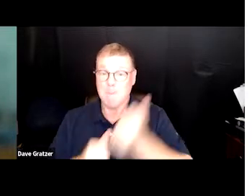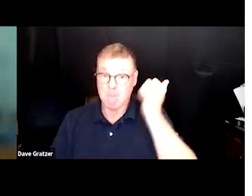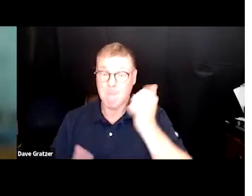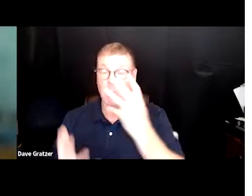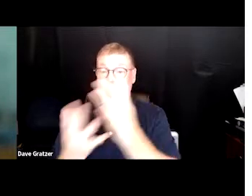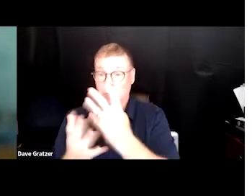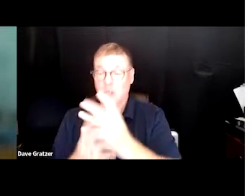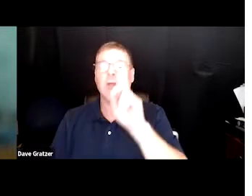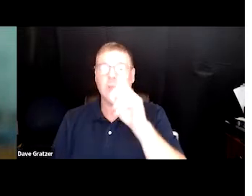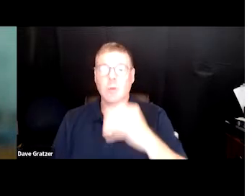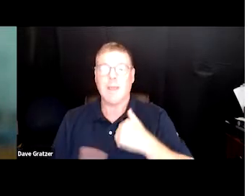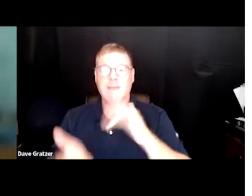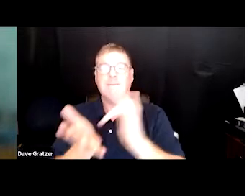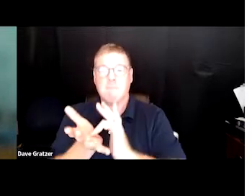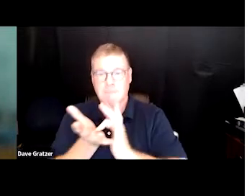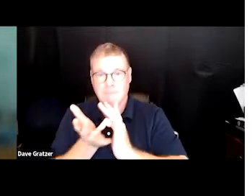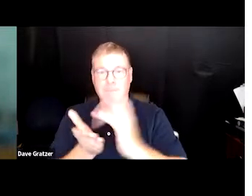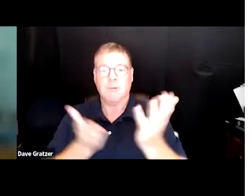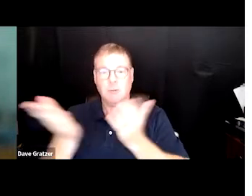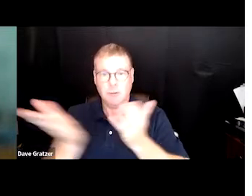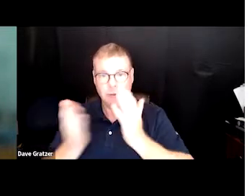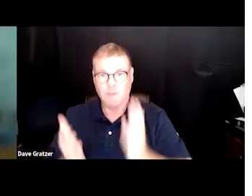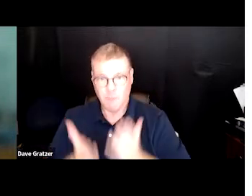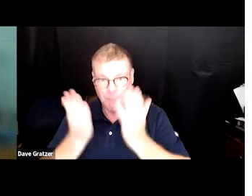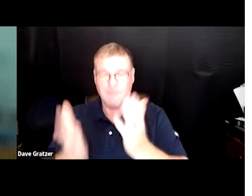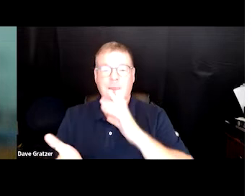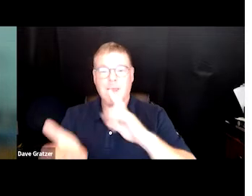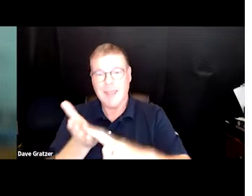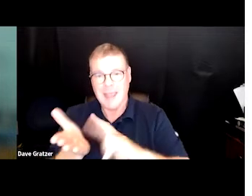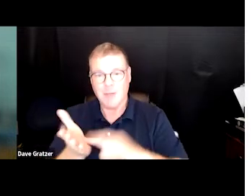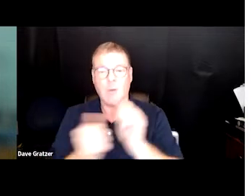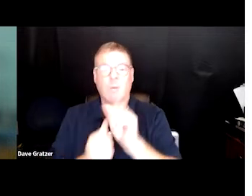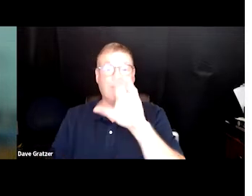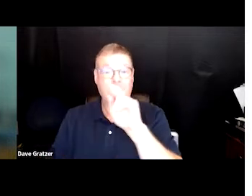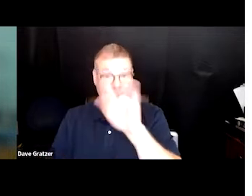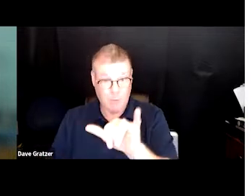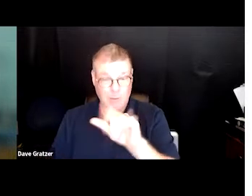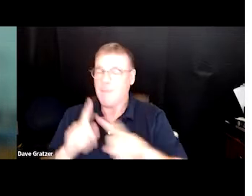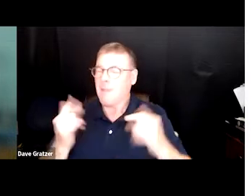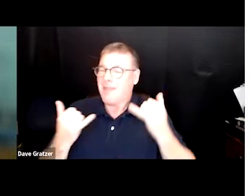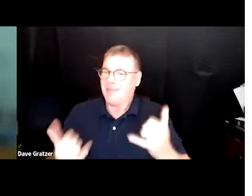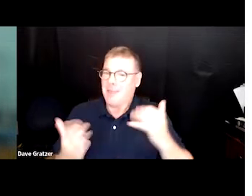do have a medical service provider who is under contract with the county but this was new for many.